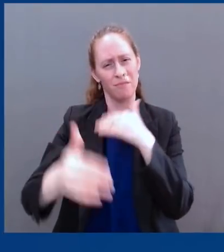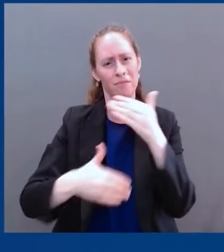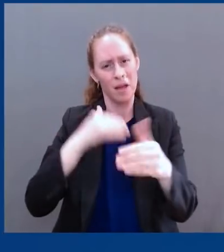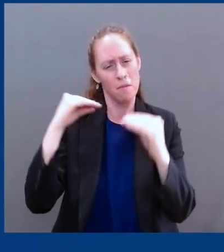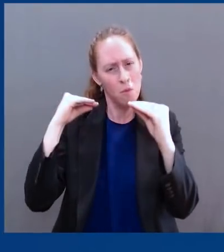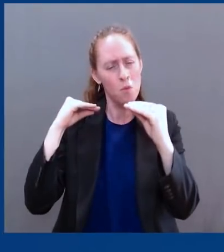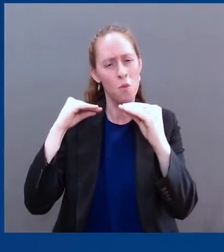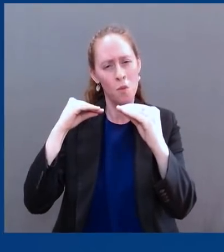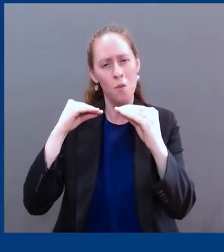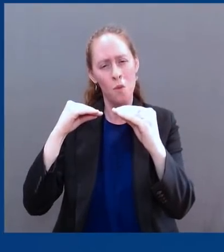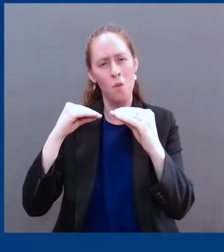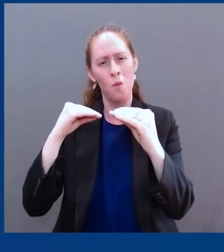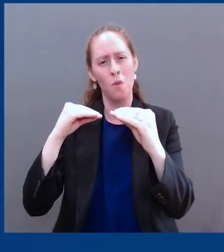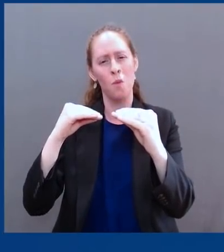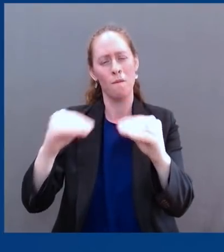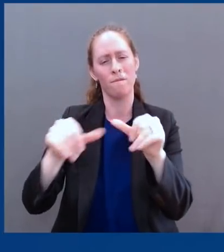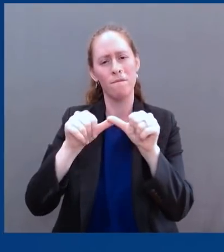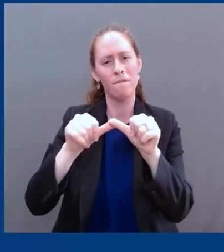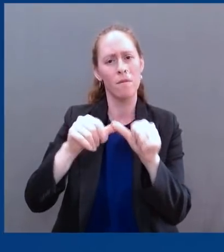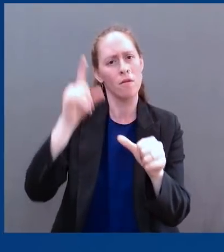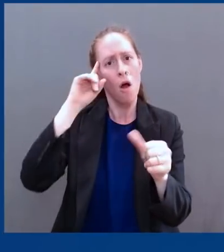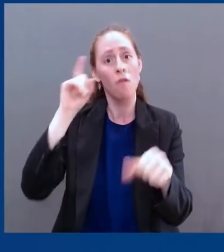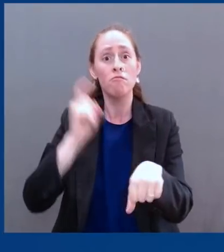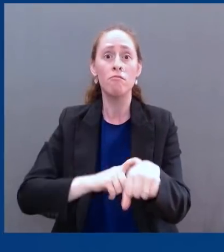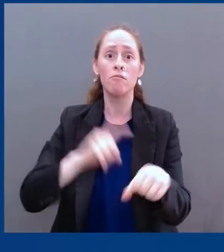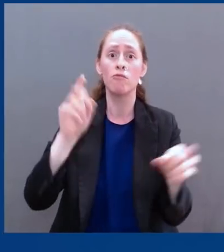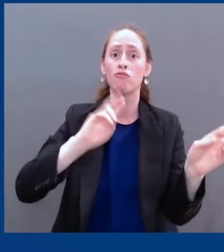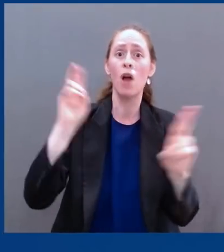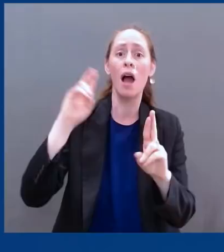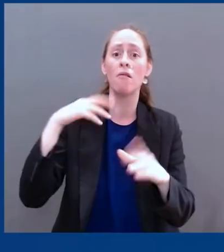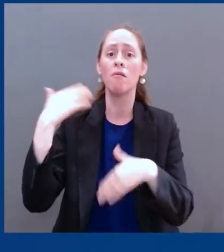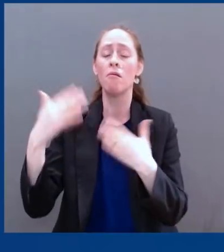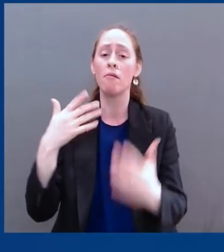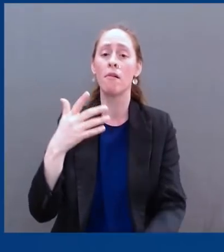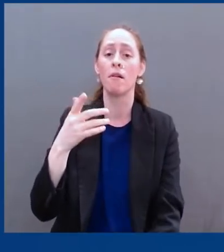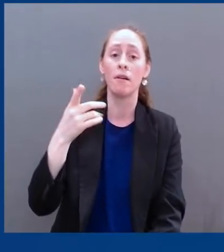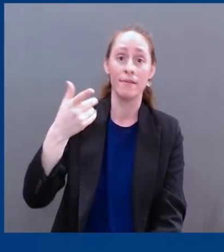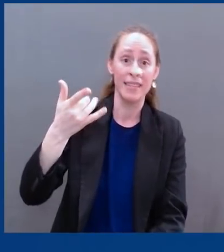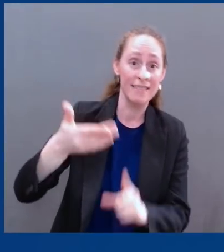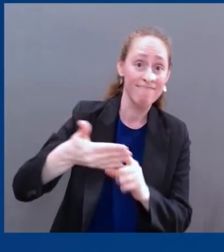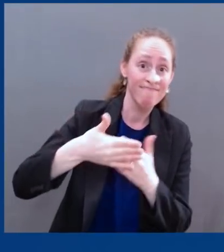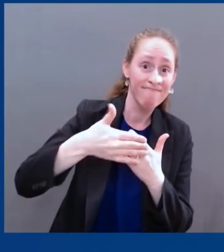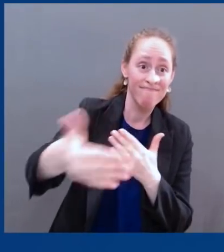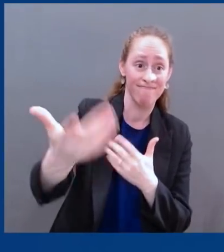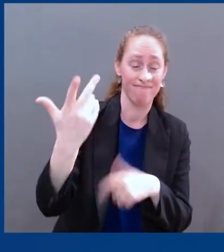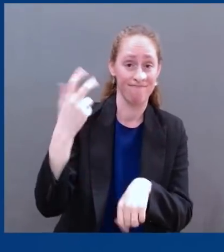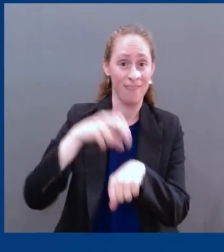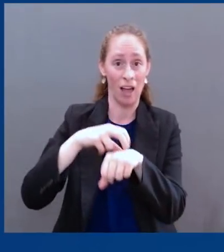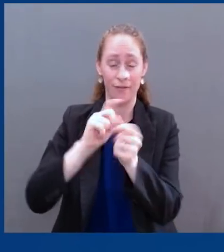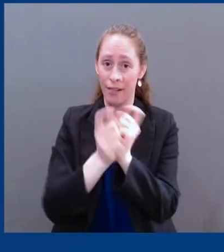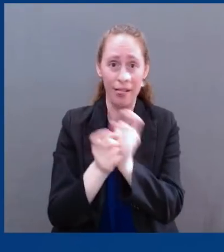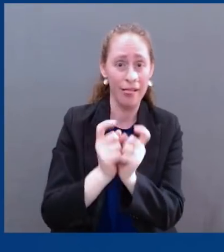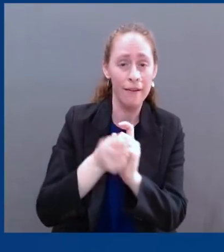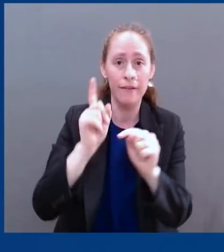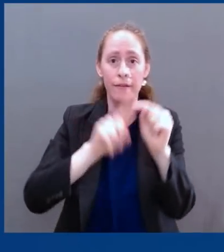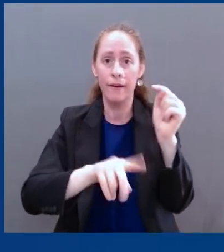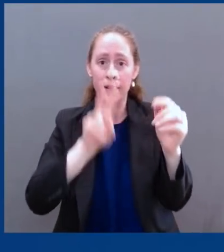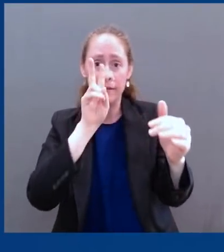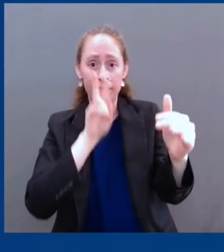in the face of this very unpredictable virus. But we need Congress to act and provide $22.5 billion